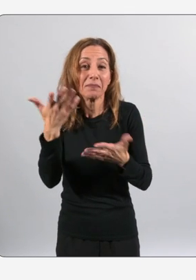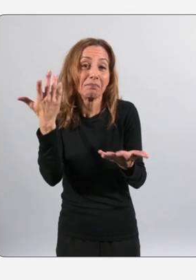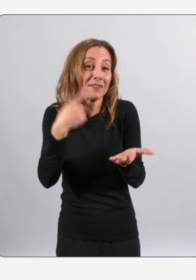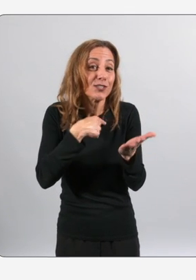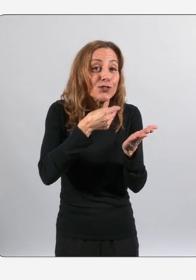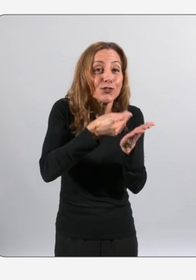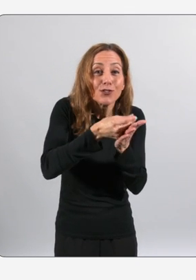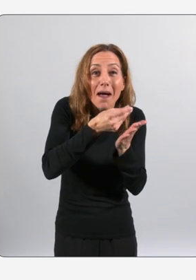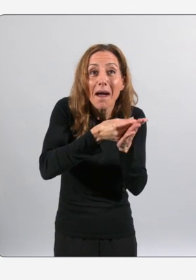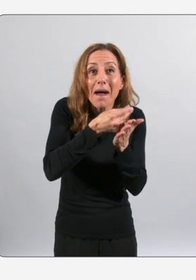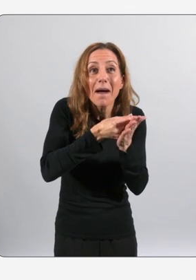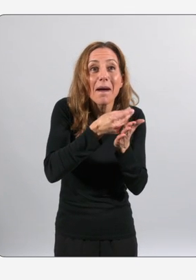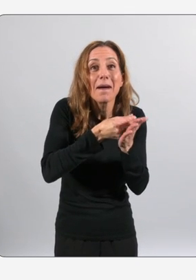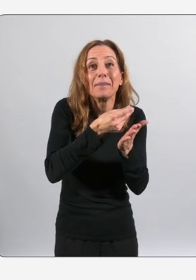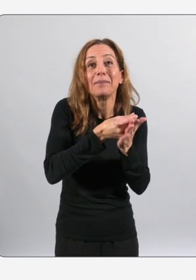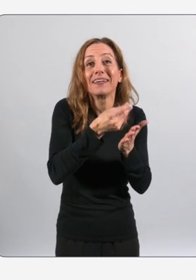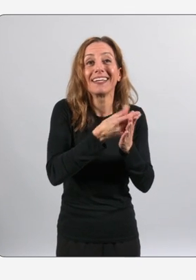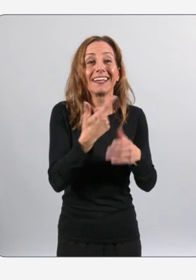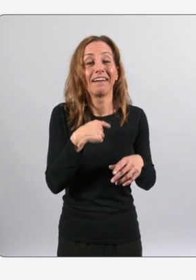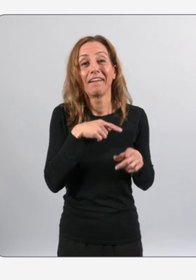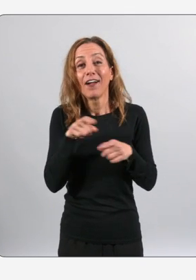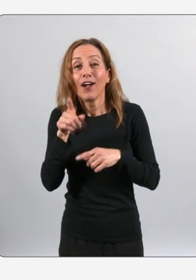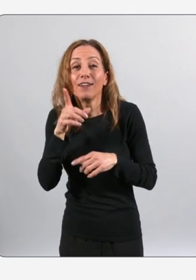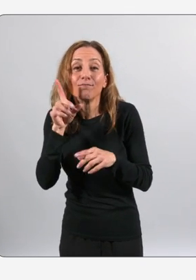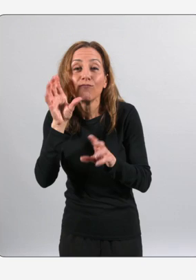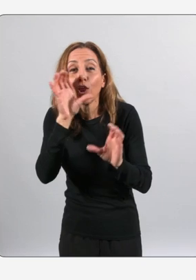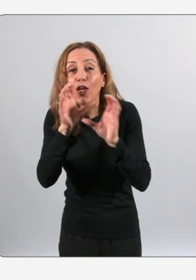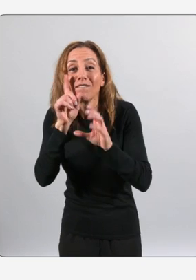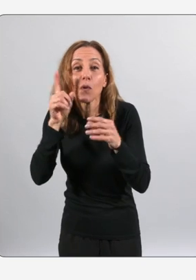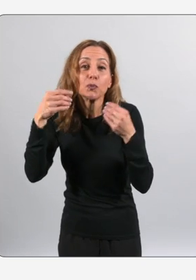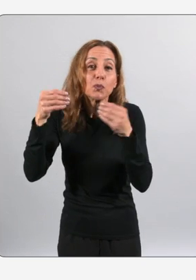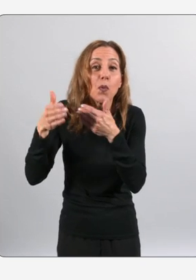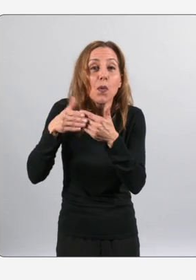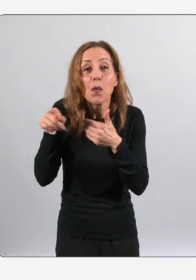and this is true whether I'm shopping, looking for a store or just trying to find a hotel.